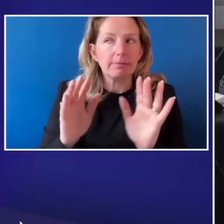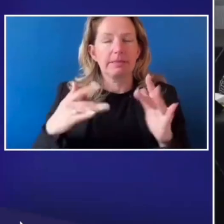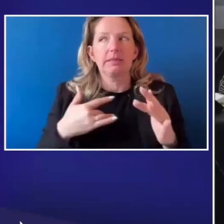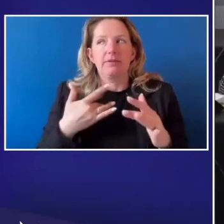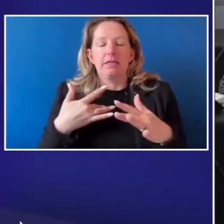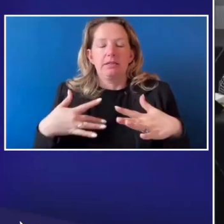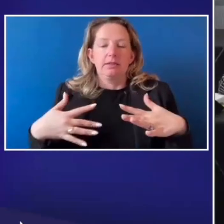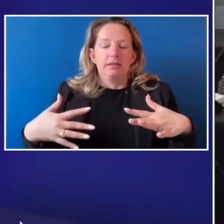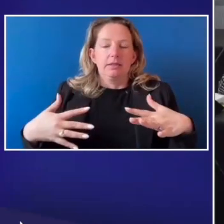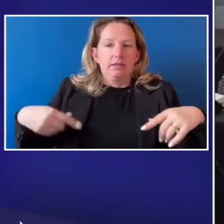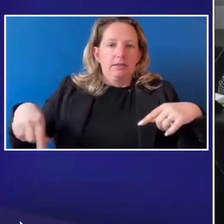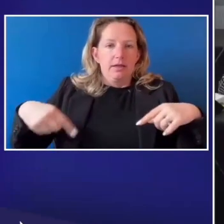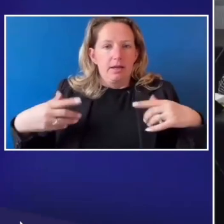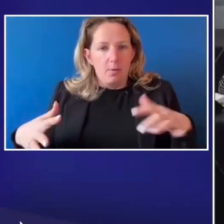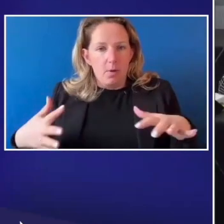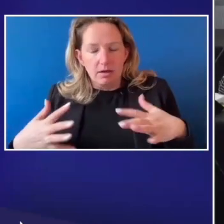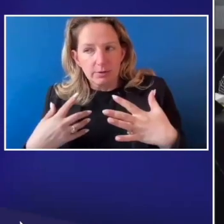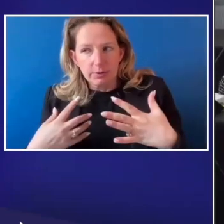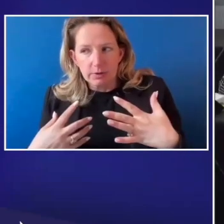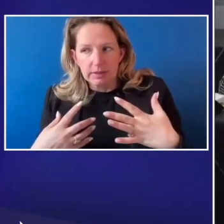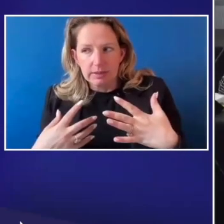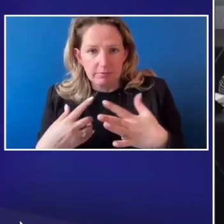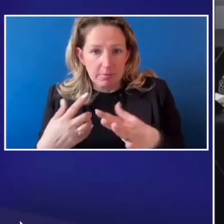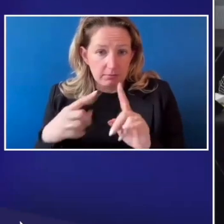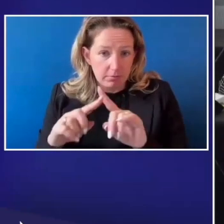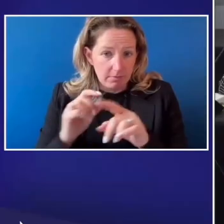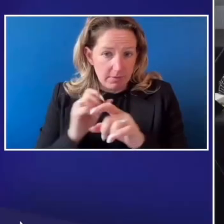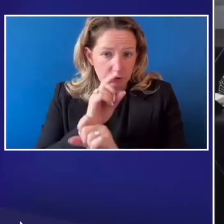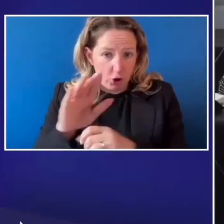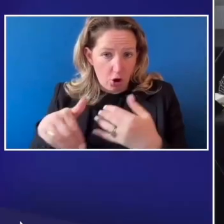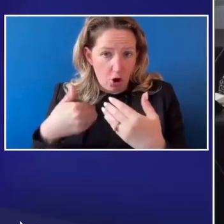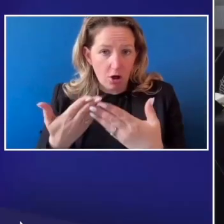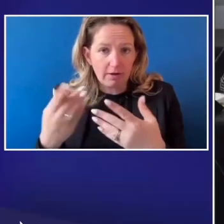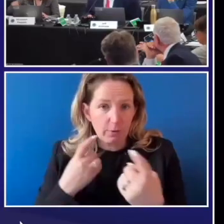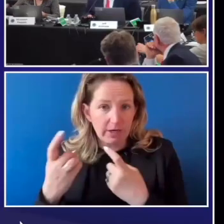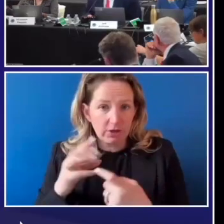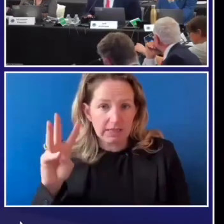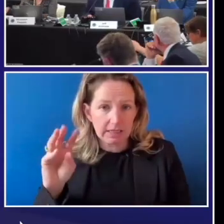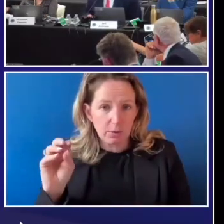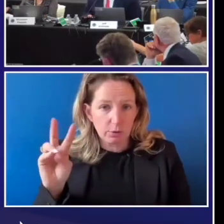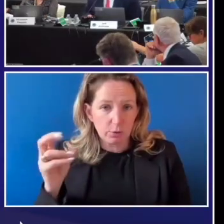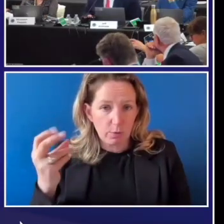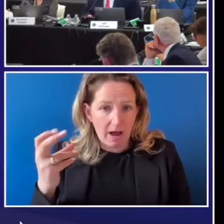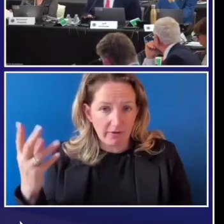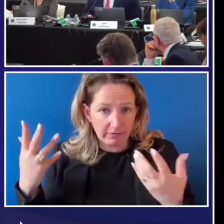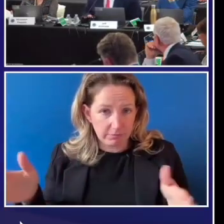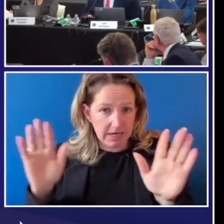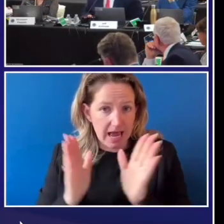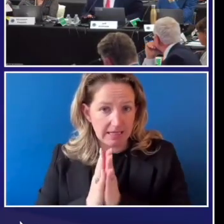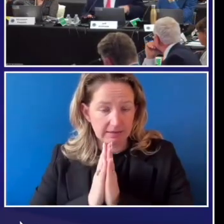um, all the questions on uh, 60212 had been asked that we had we had. Going once. going twice.